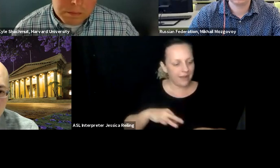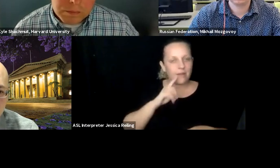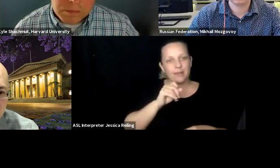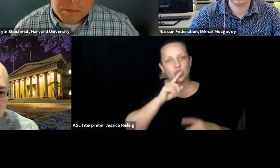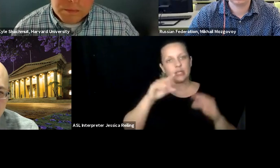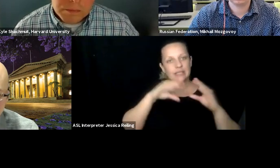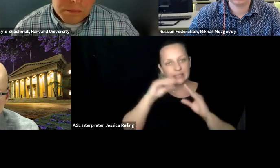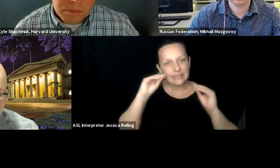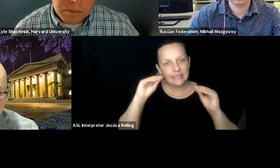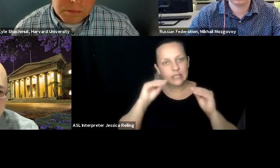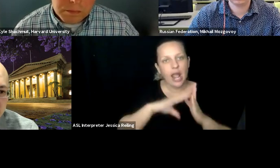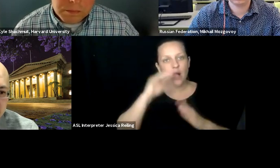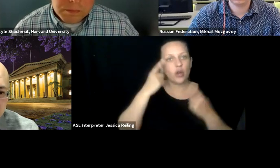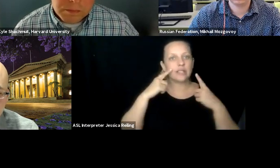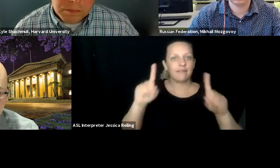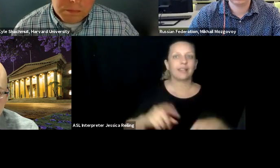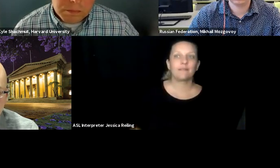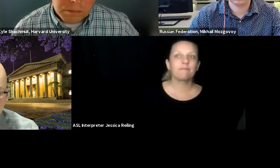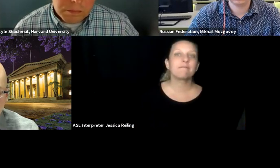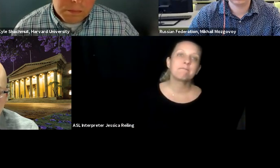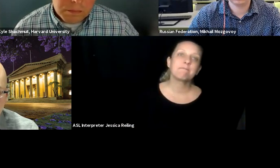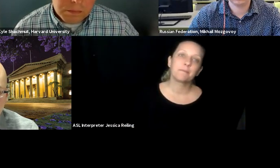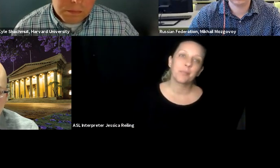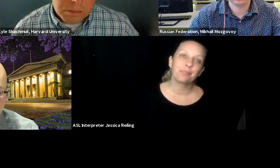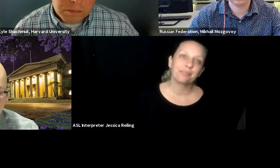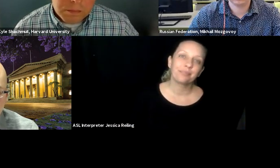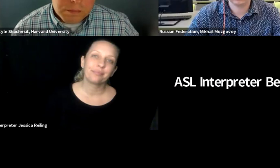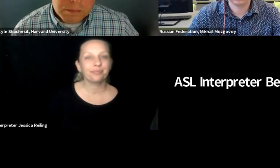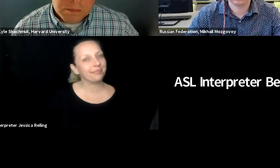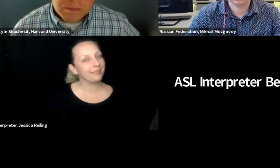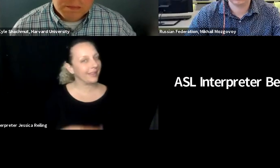to utilize what has been put in place to ensure